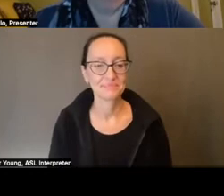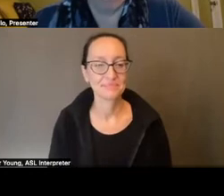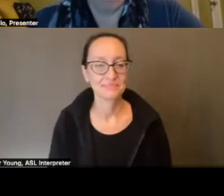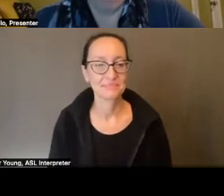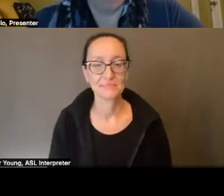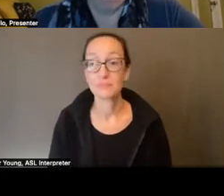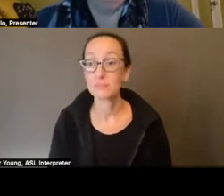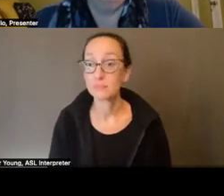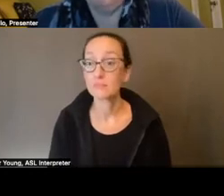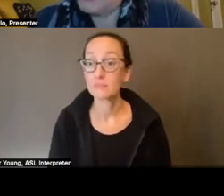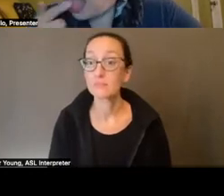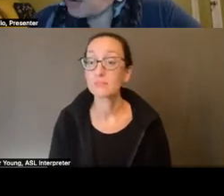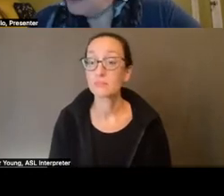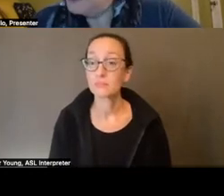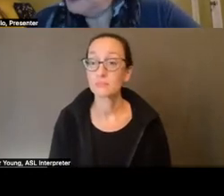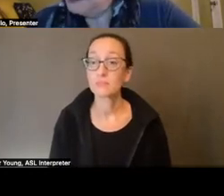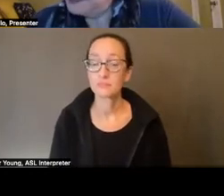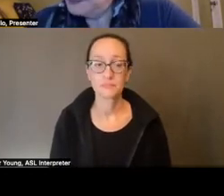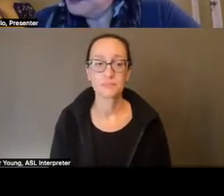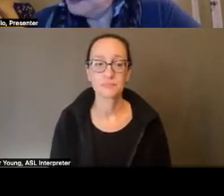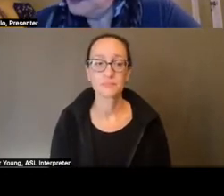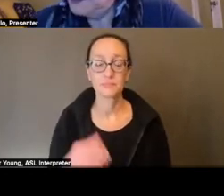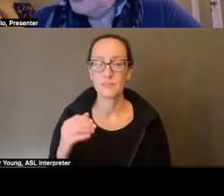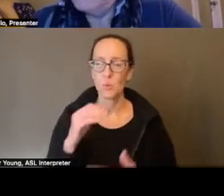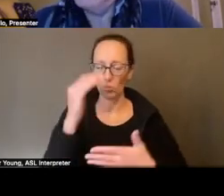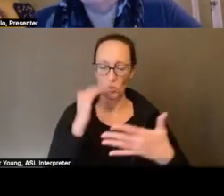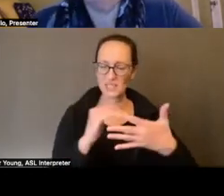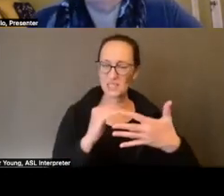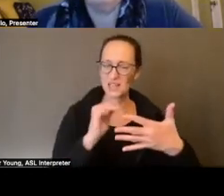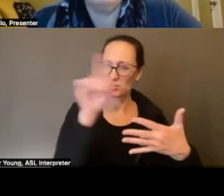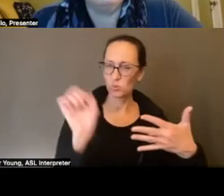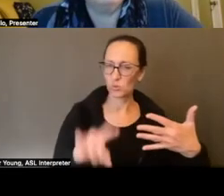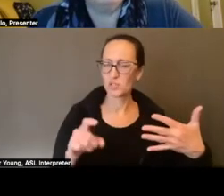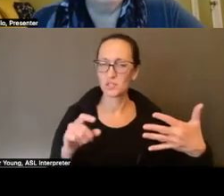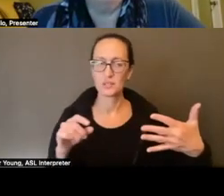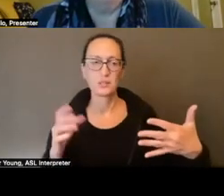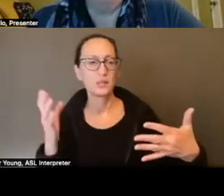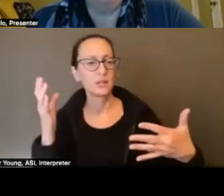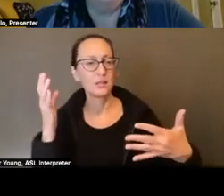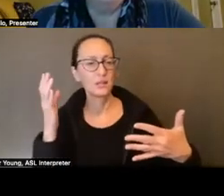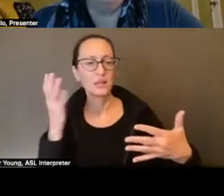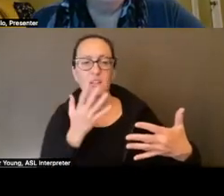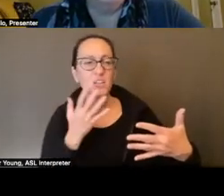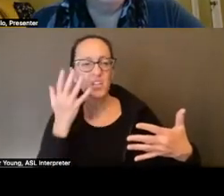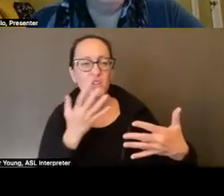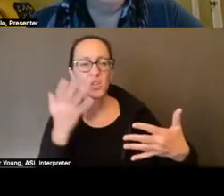Now I'm going to cover our next question: Why hasn't cued language via the system of cued speech